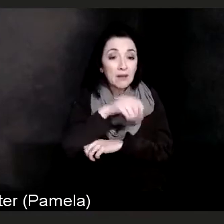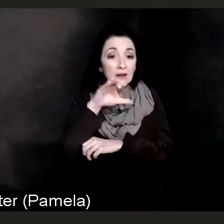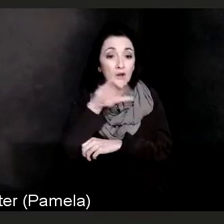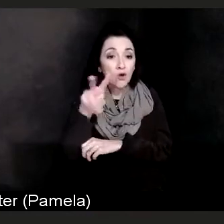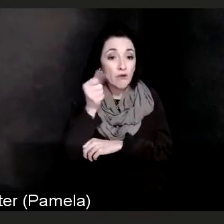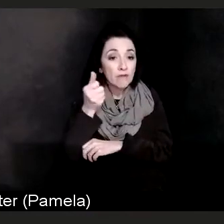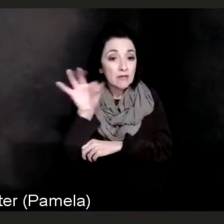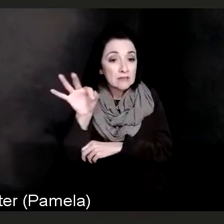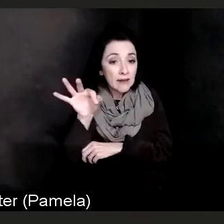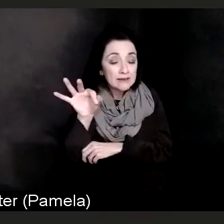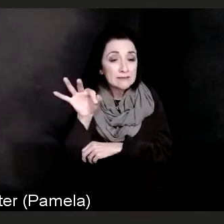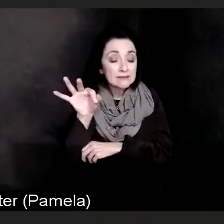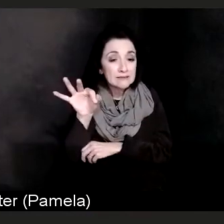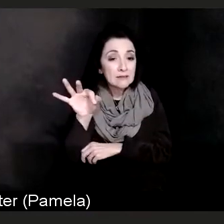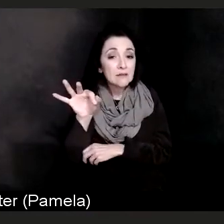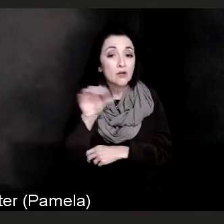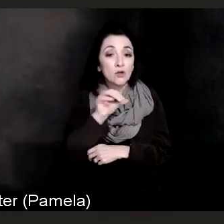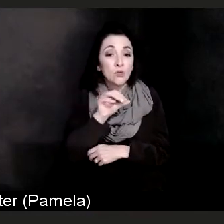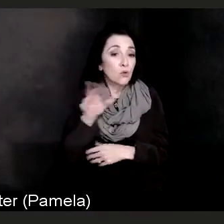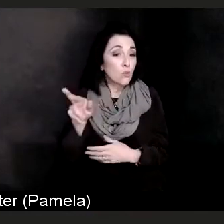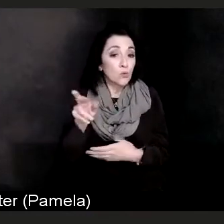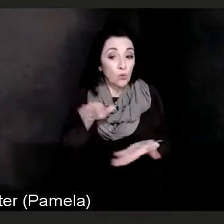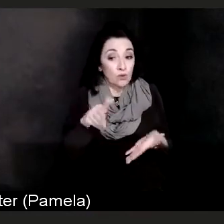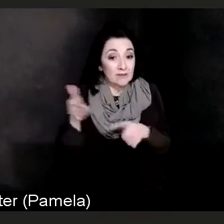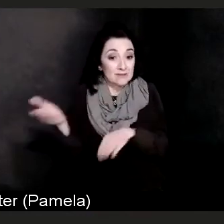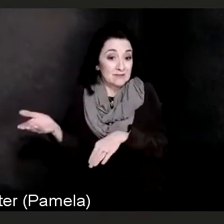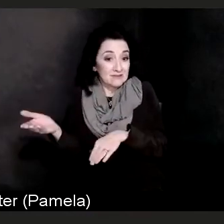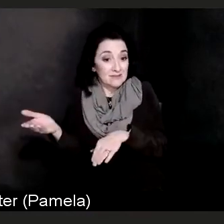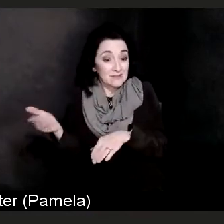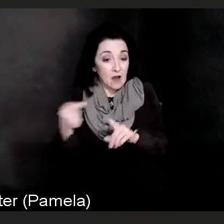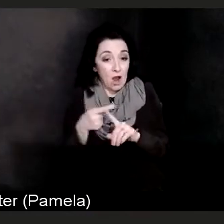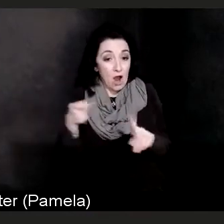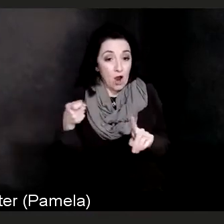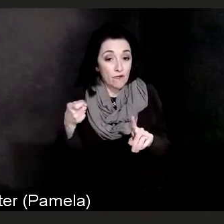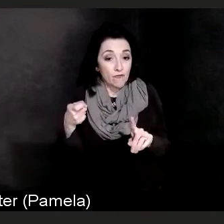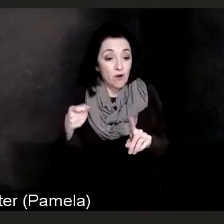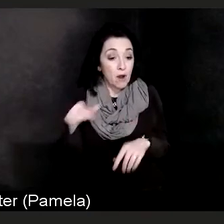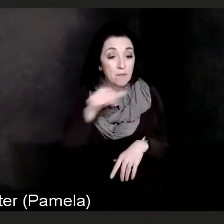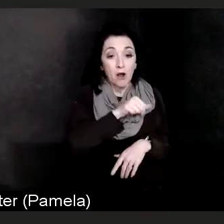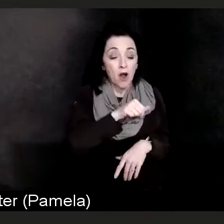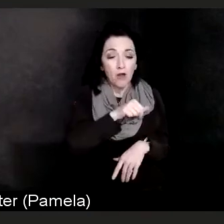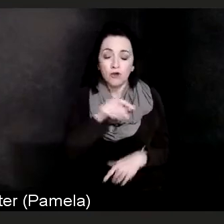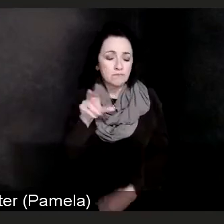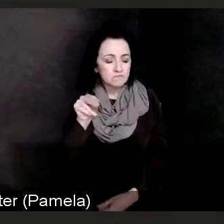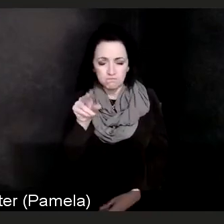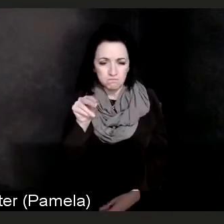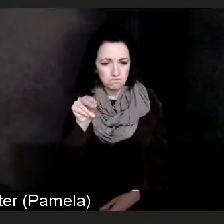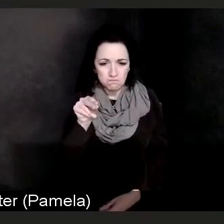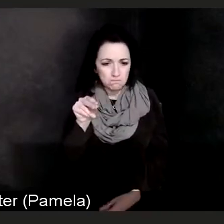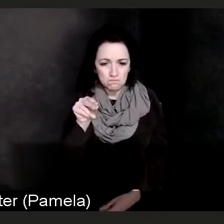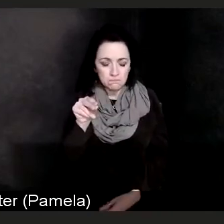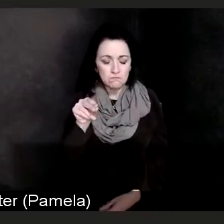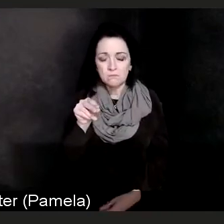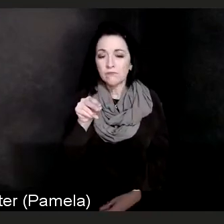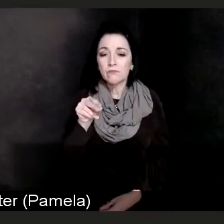or potentially passing away than the other strains that were out there. Now, the disclaimer to what I just said